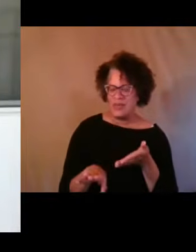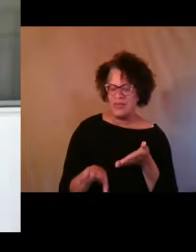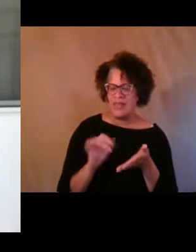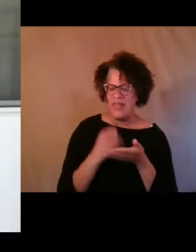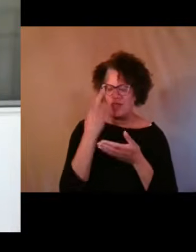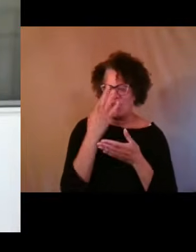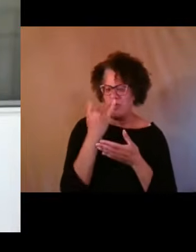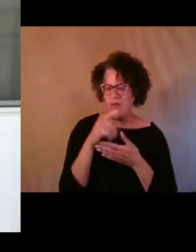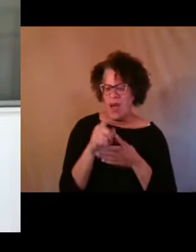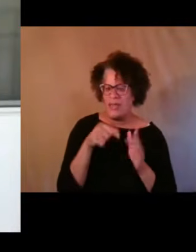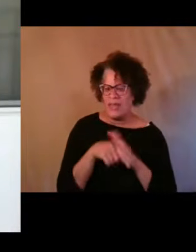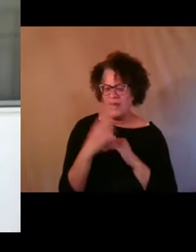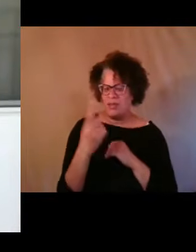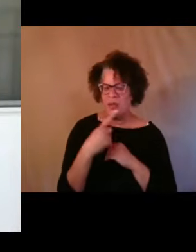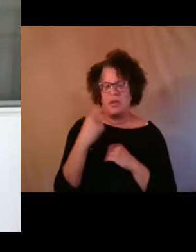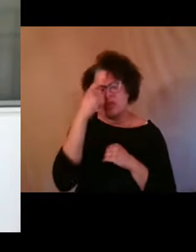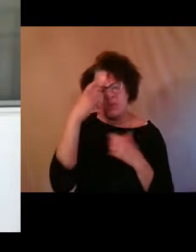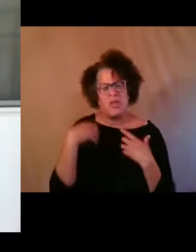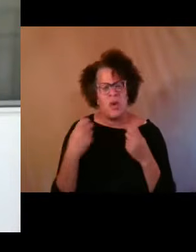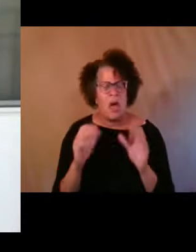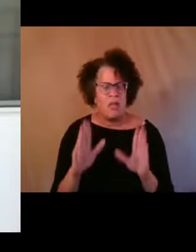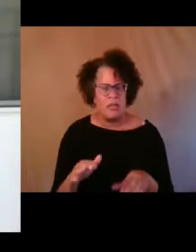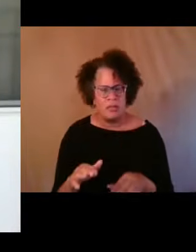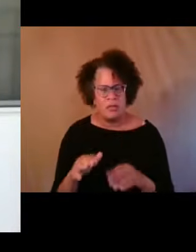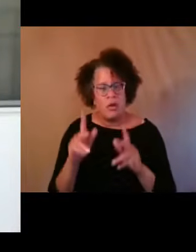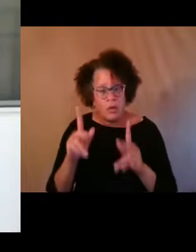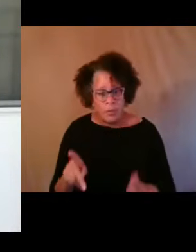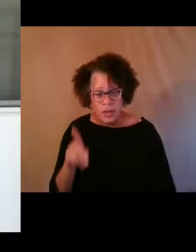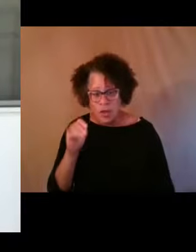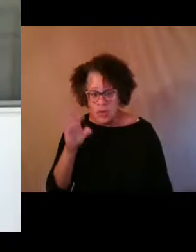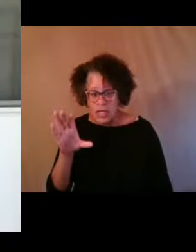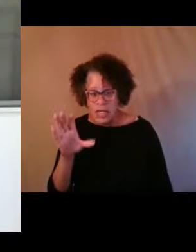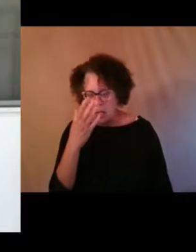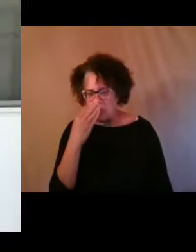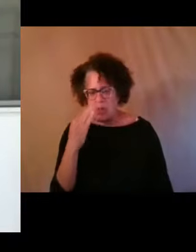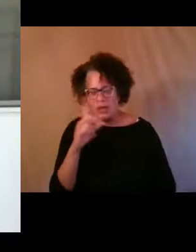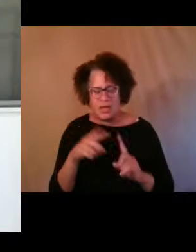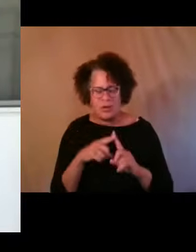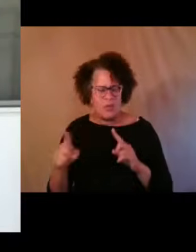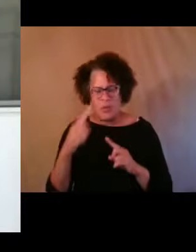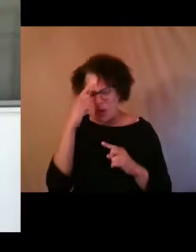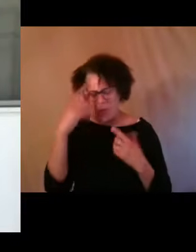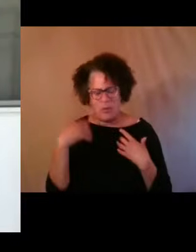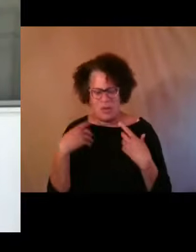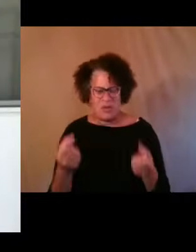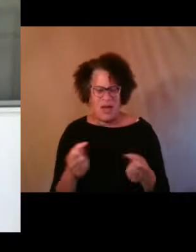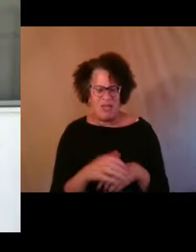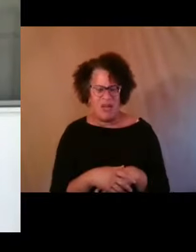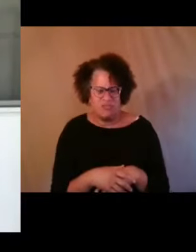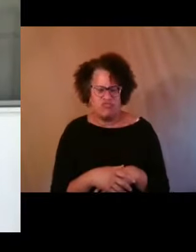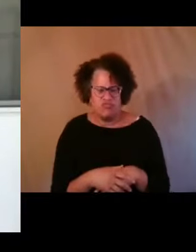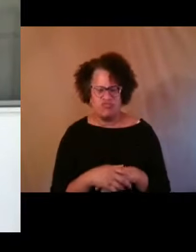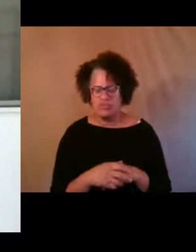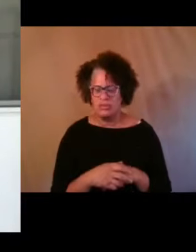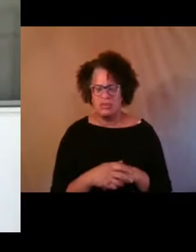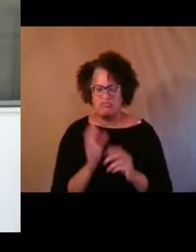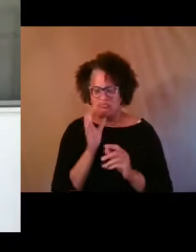Whereas when it's someone of color, no one cares about their mental health status or their disability status.